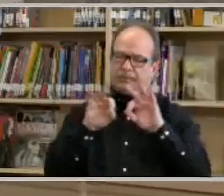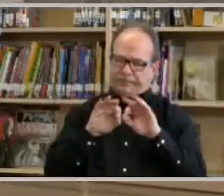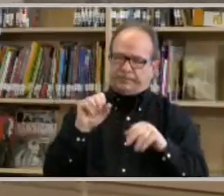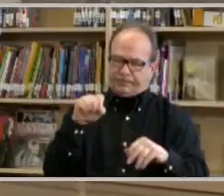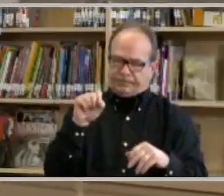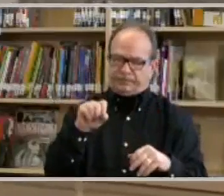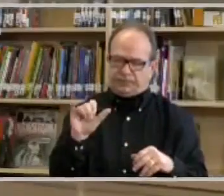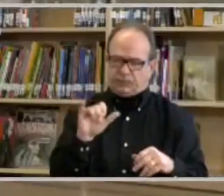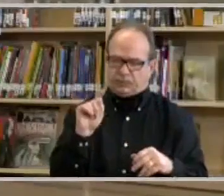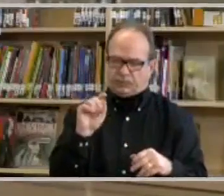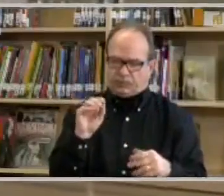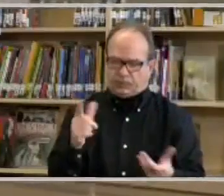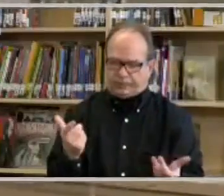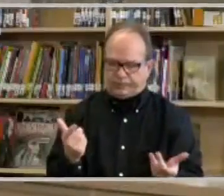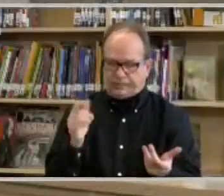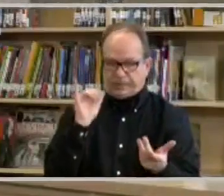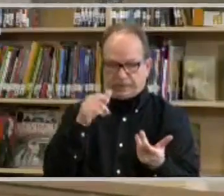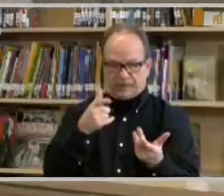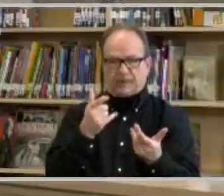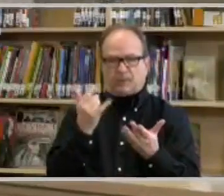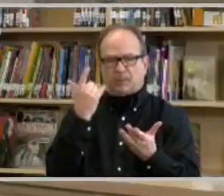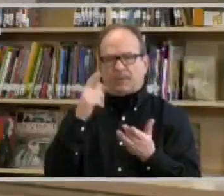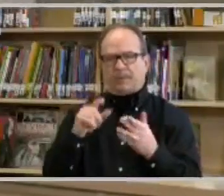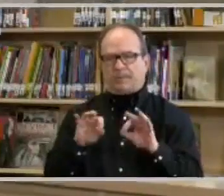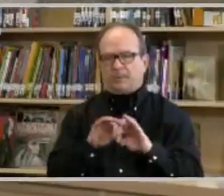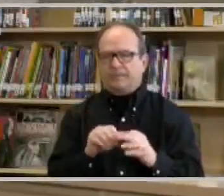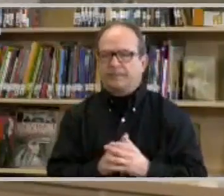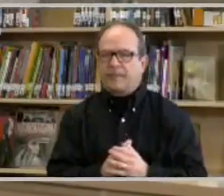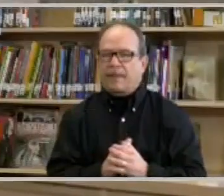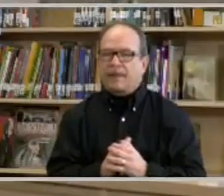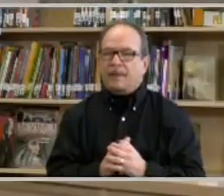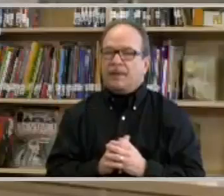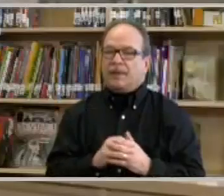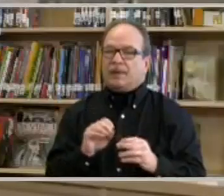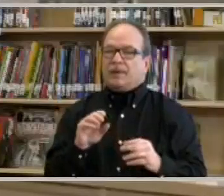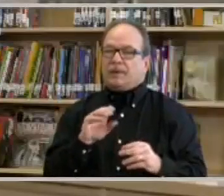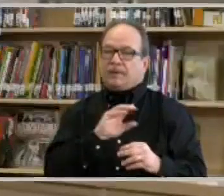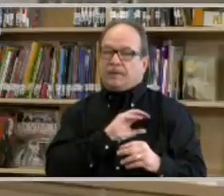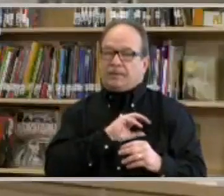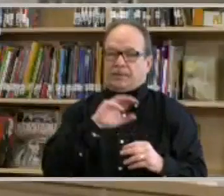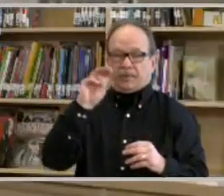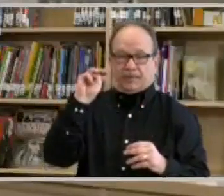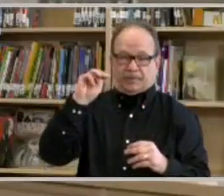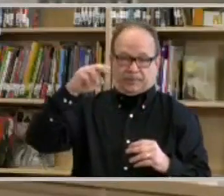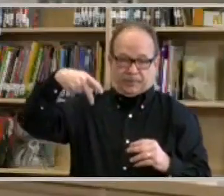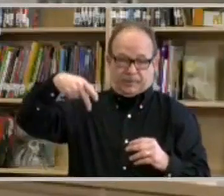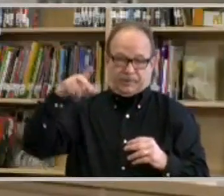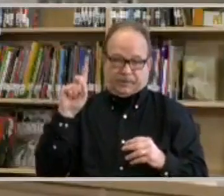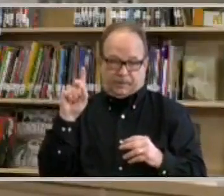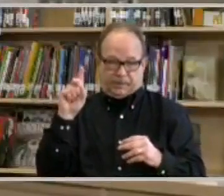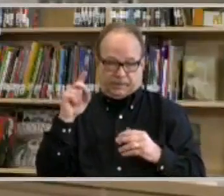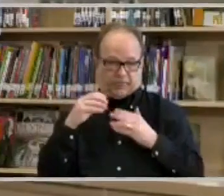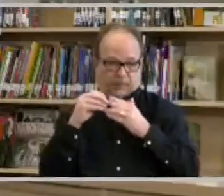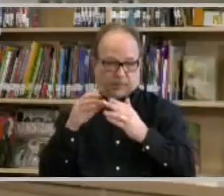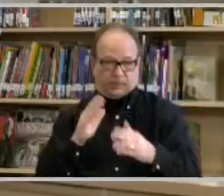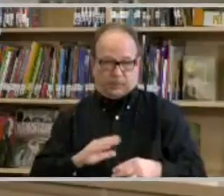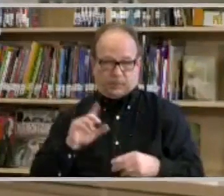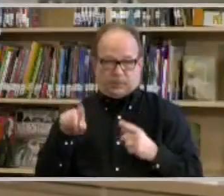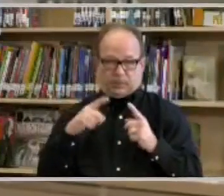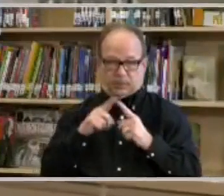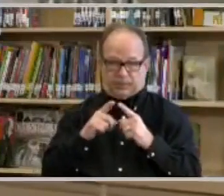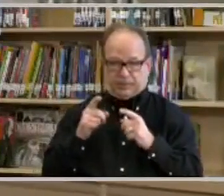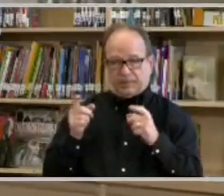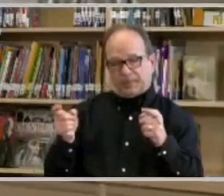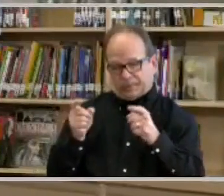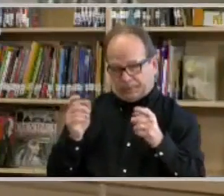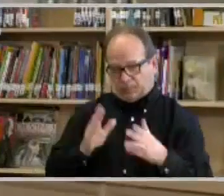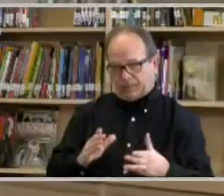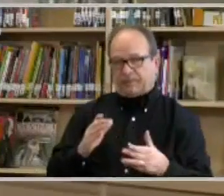POLICE CHIEF ANOTHER IMPORTANT